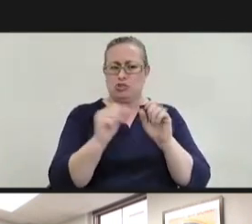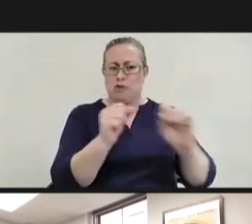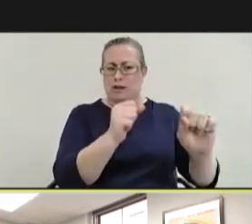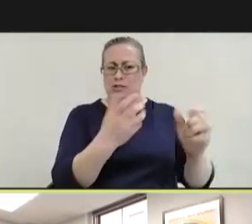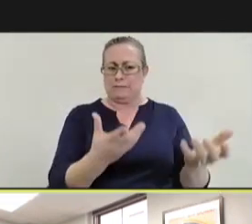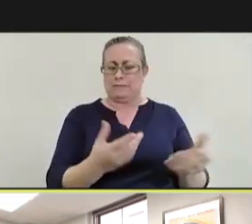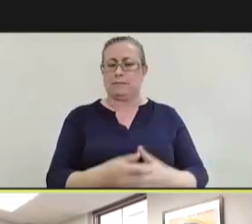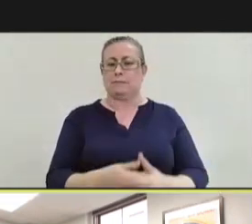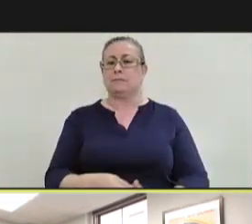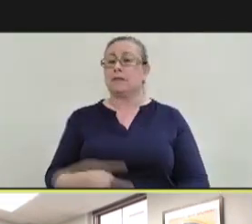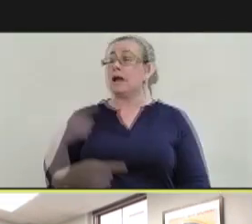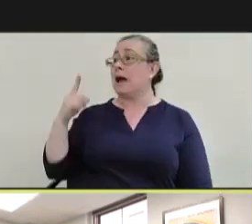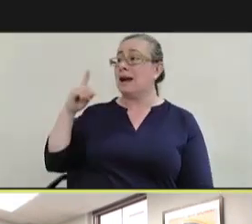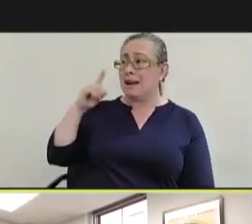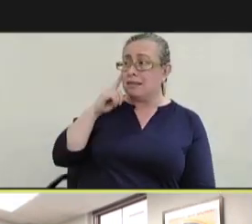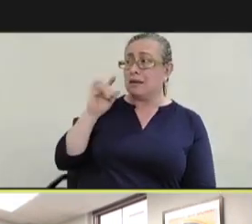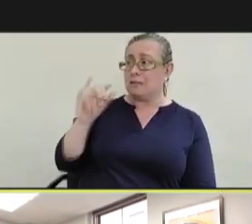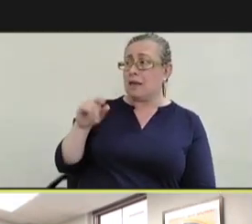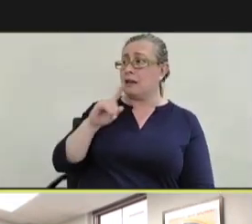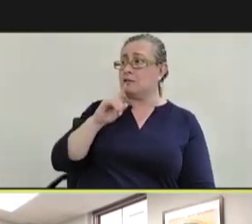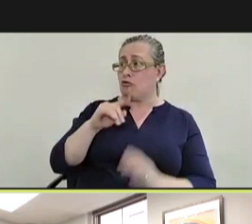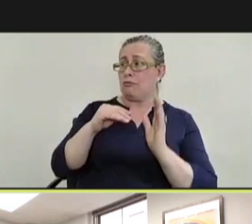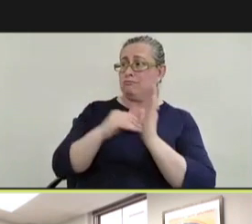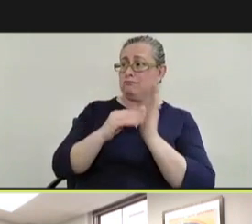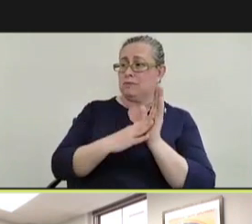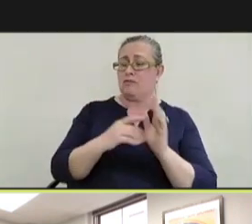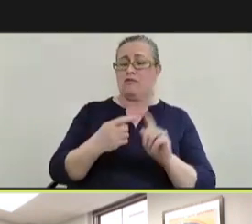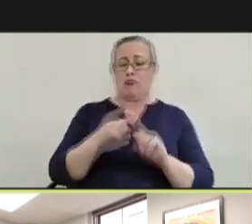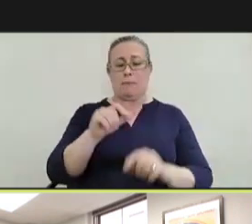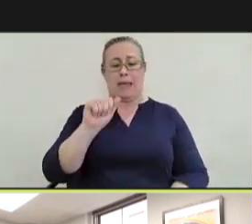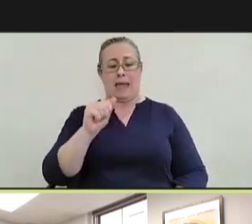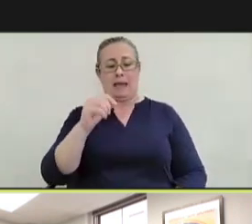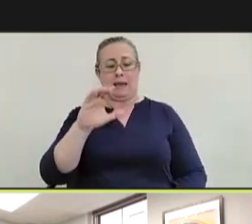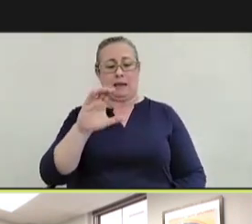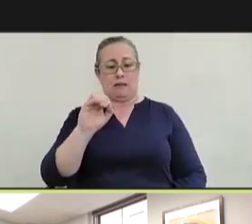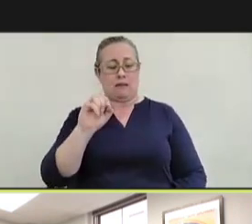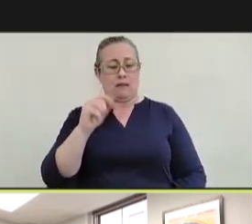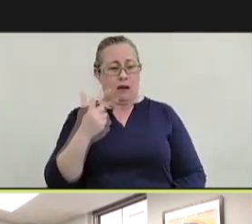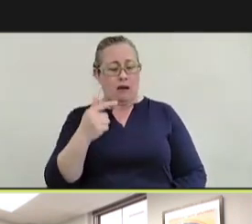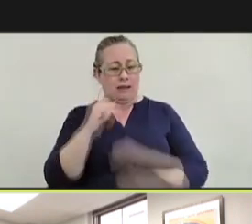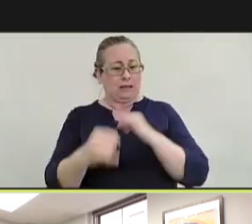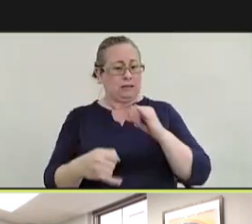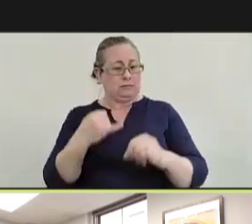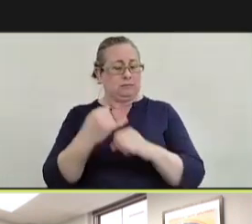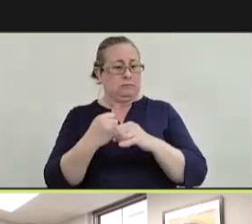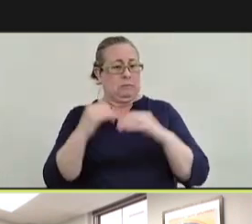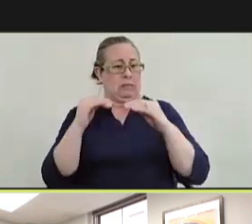Kevin Ault: I think that is on the radar from ACOG International level. I mean, I think,